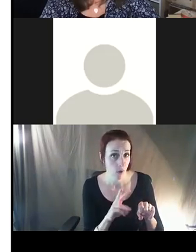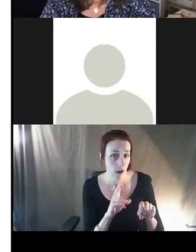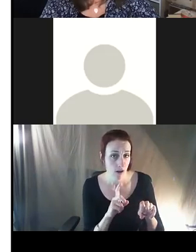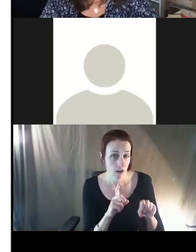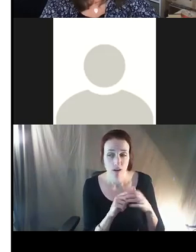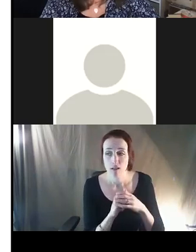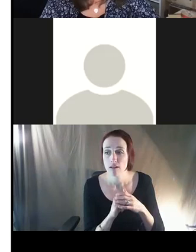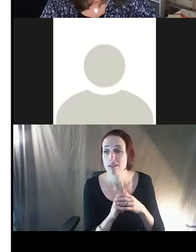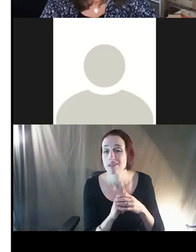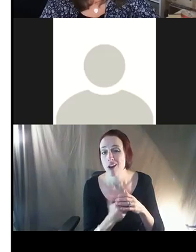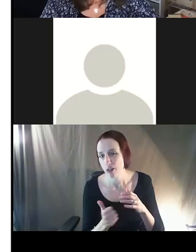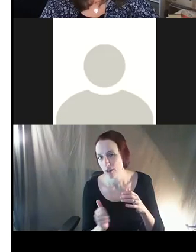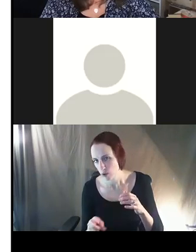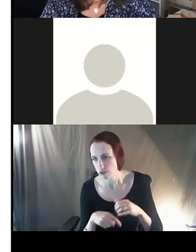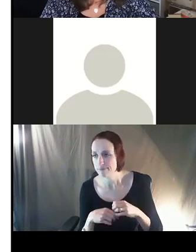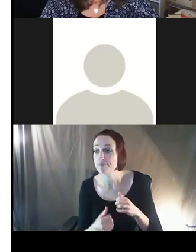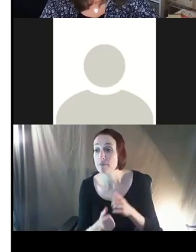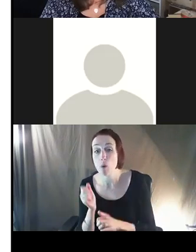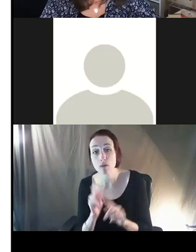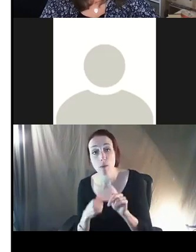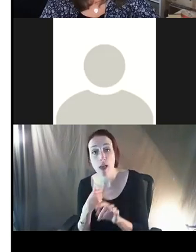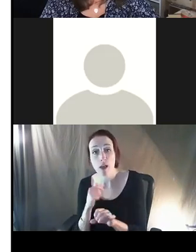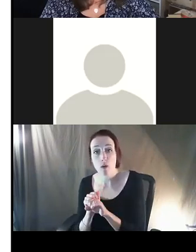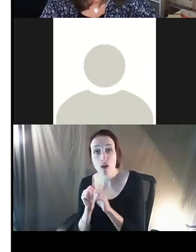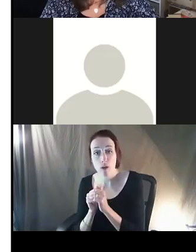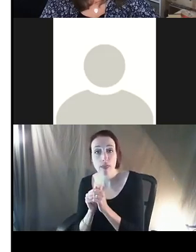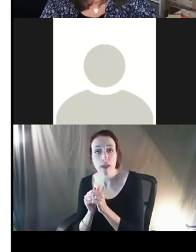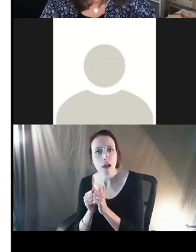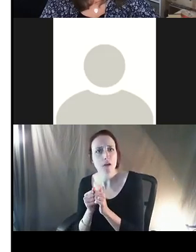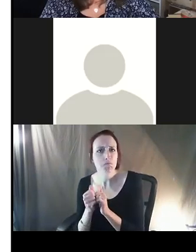Also shares that most of the folks I work with are comfortable using smartphones.